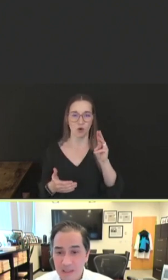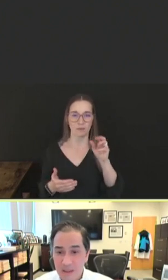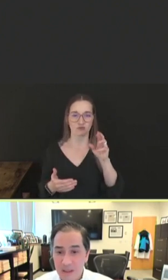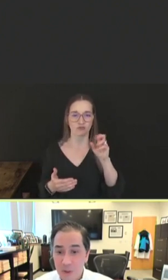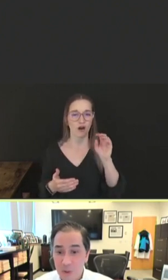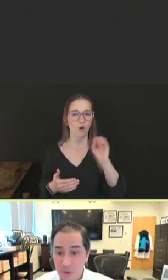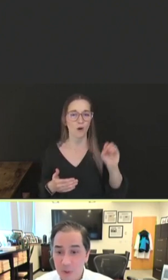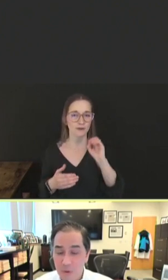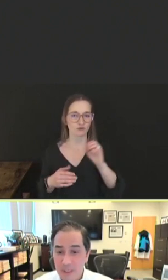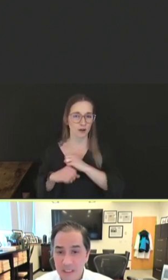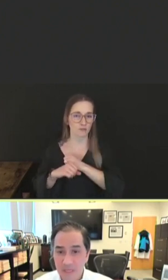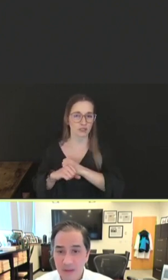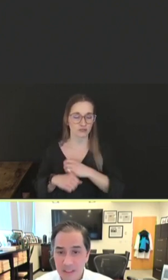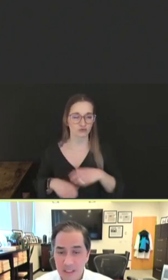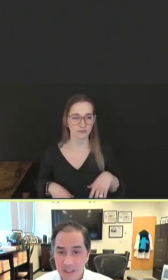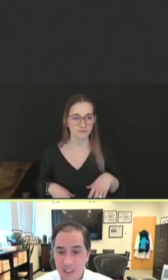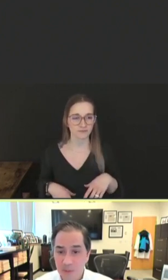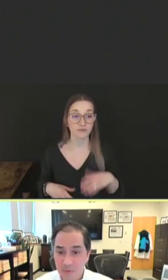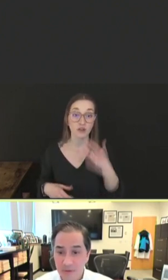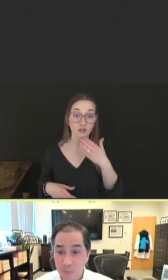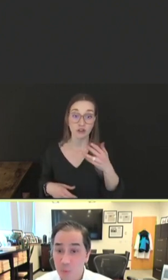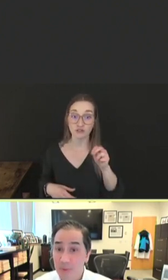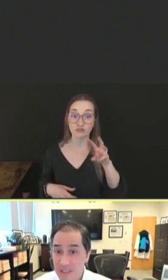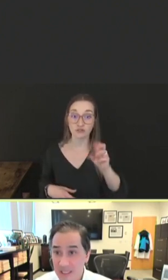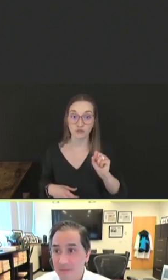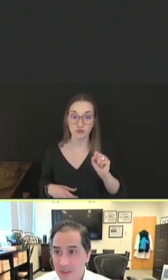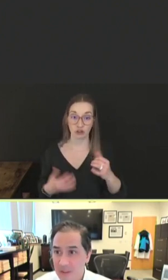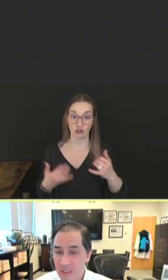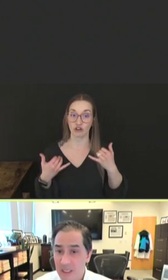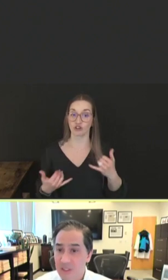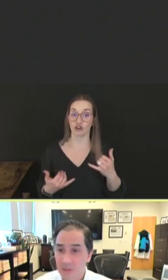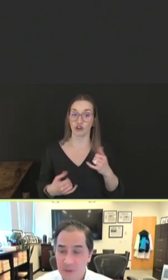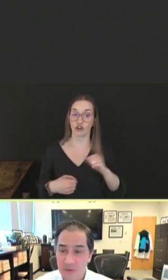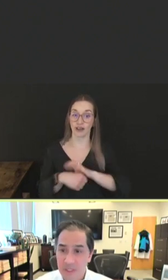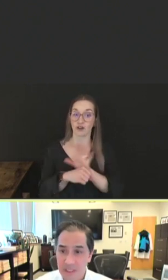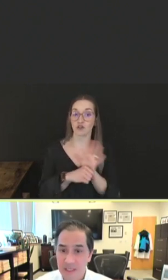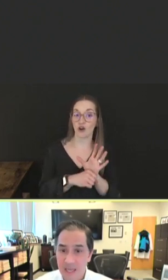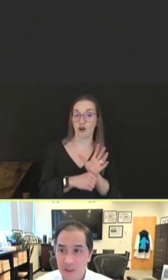that the current COVID-19 vaccines still provide robust efficacy against severe disease and death,